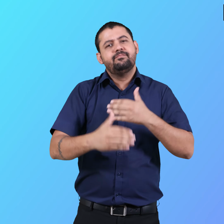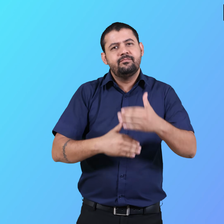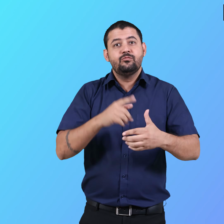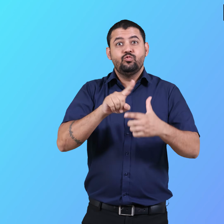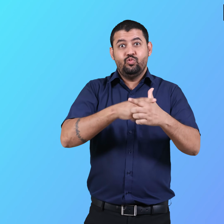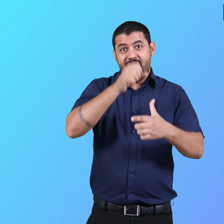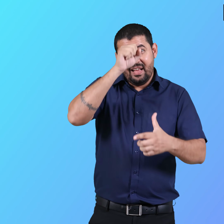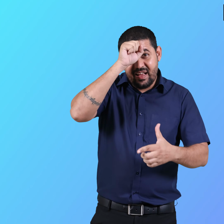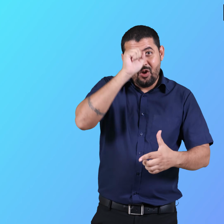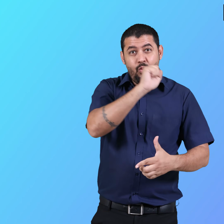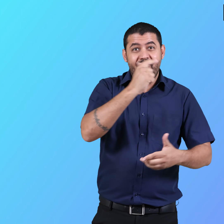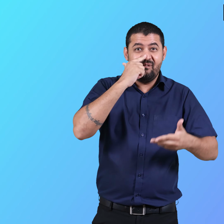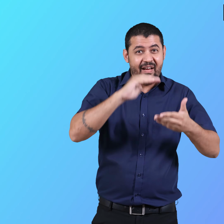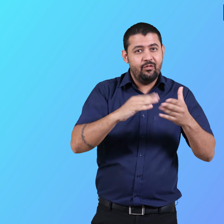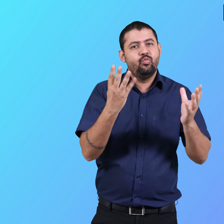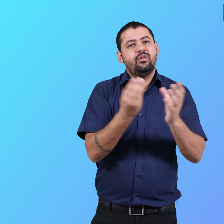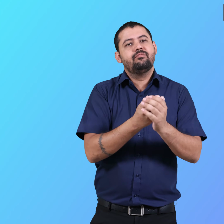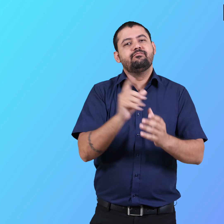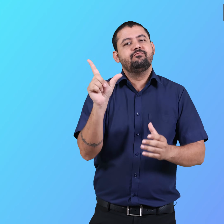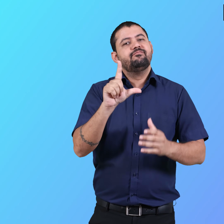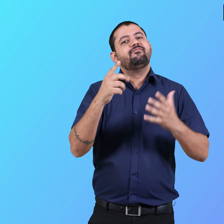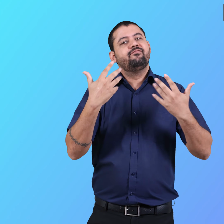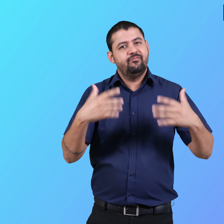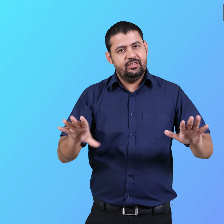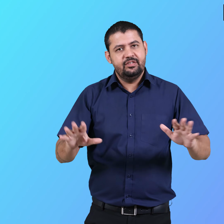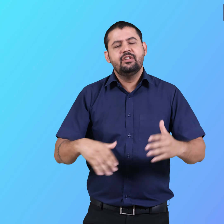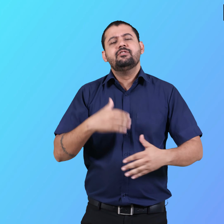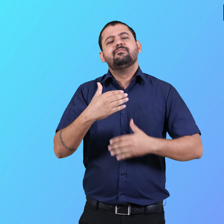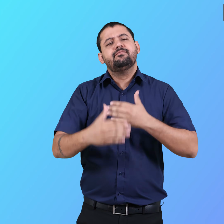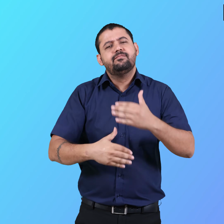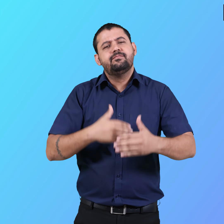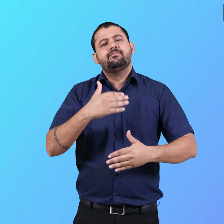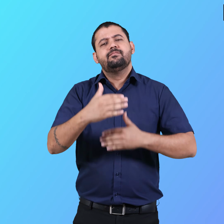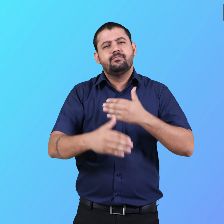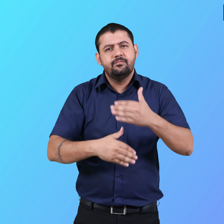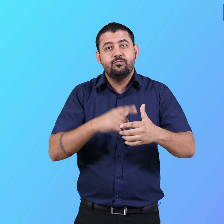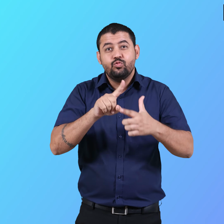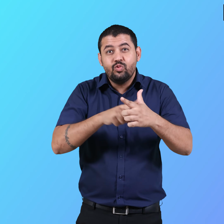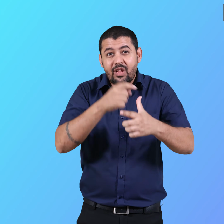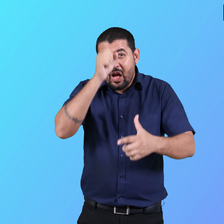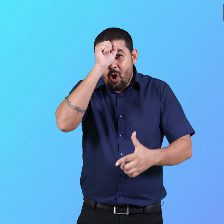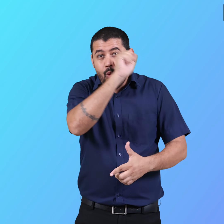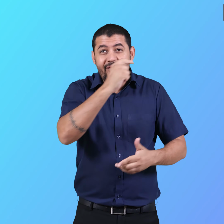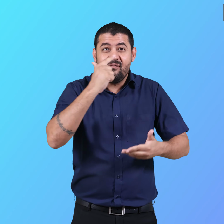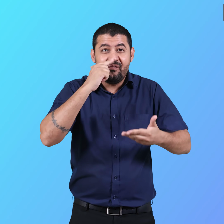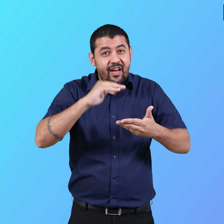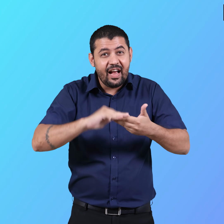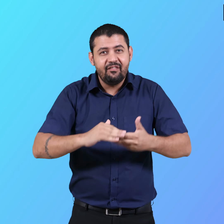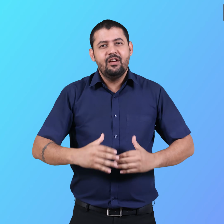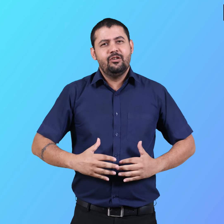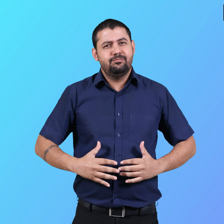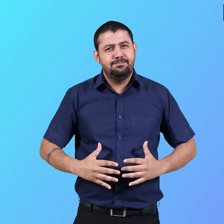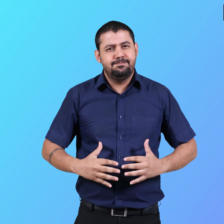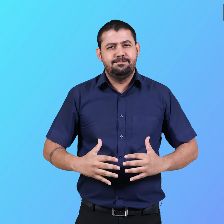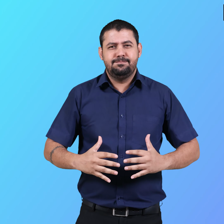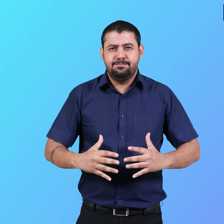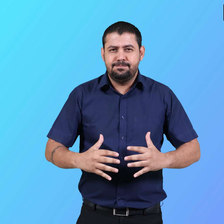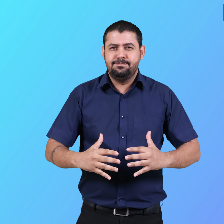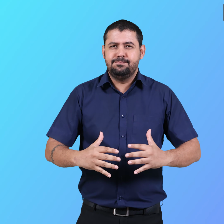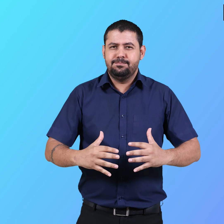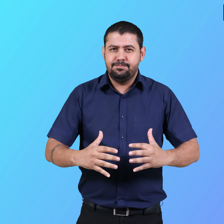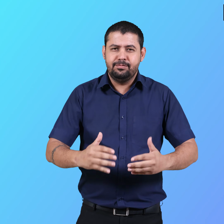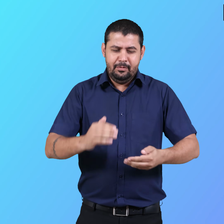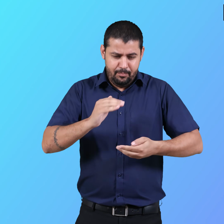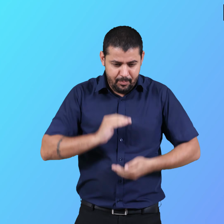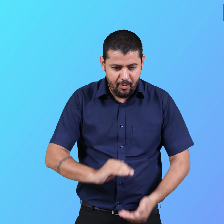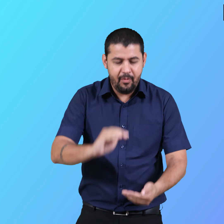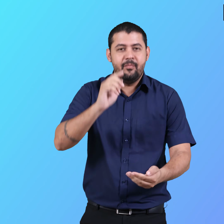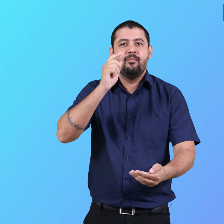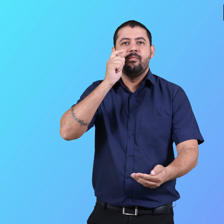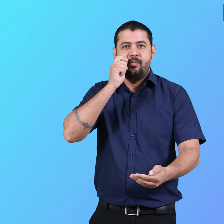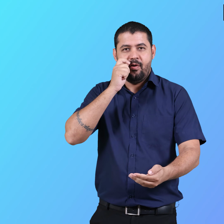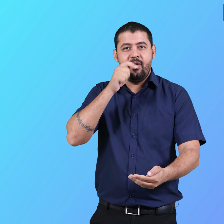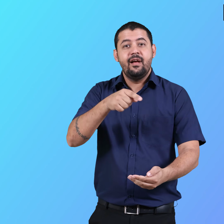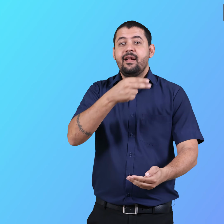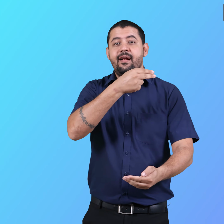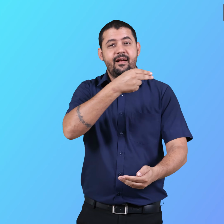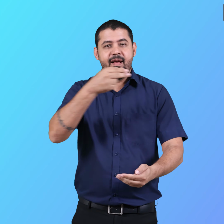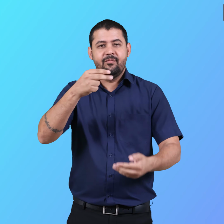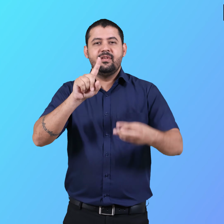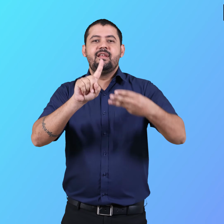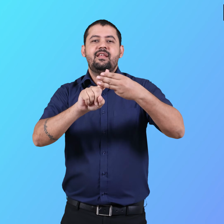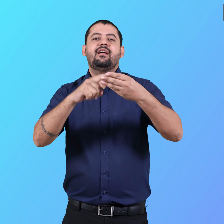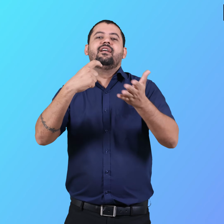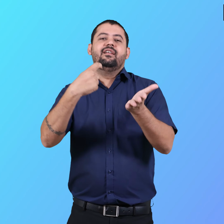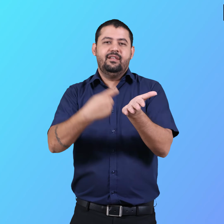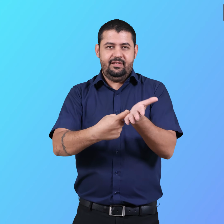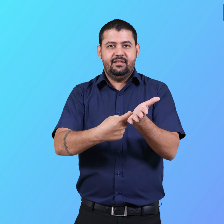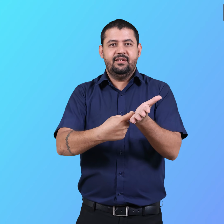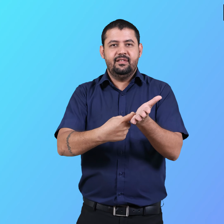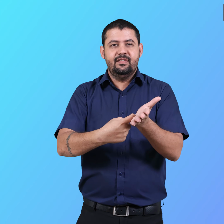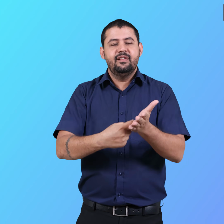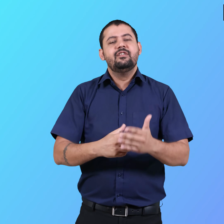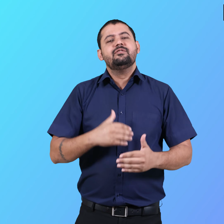She became pregnant and had a son. Judah named him Er.